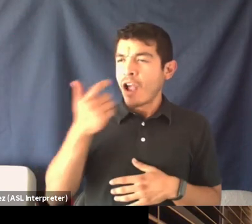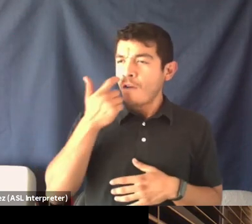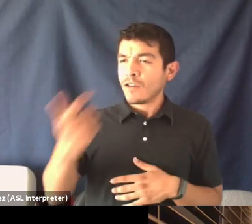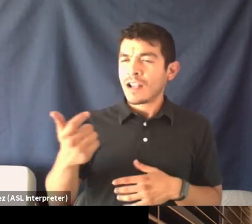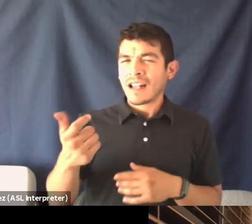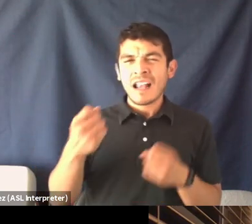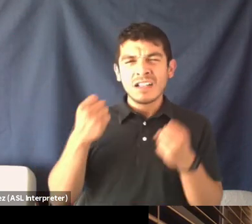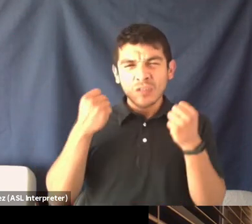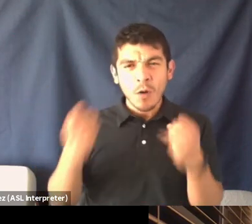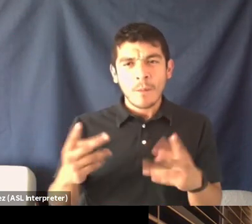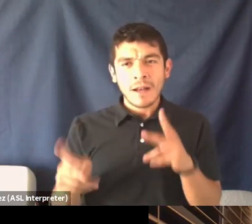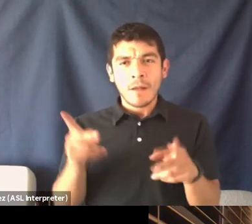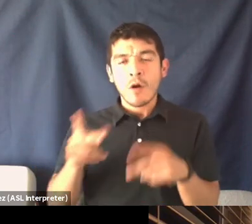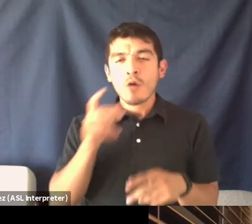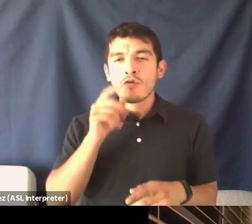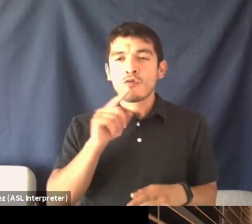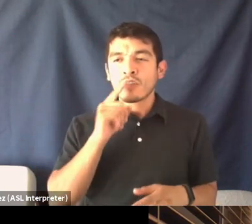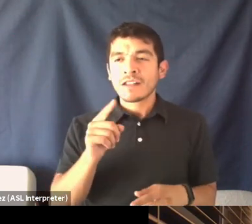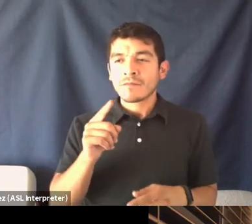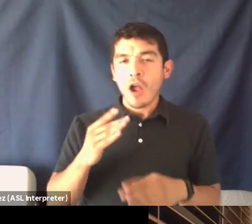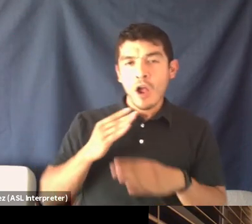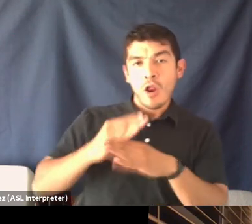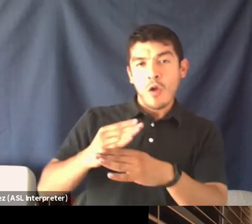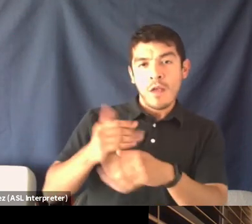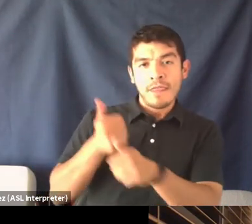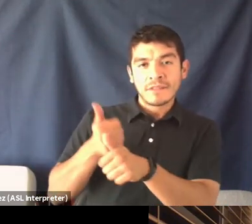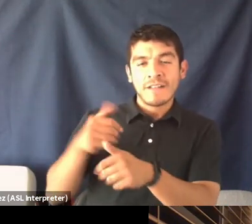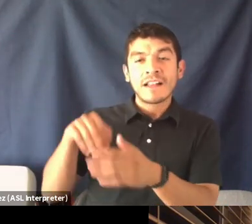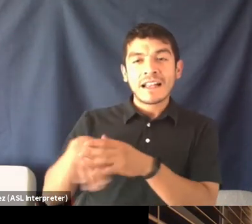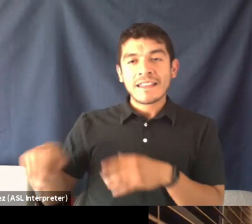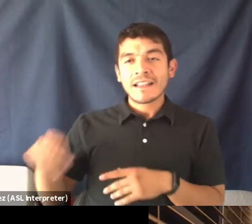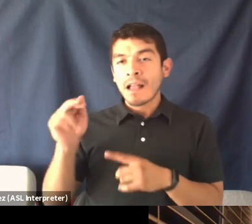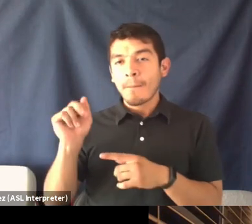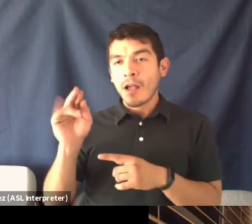cocooning themselves in this paradise, because they didn't want to have anything to do